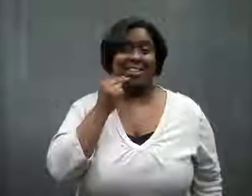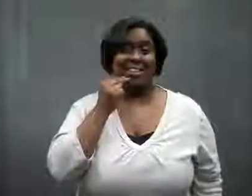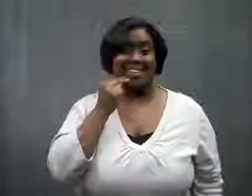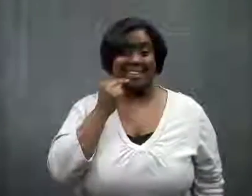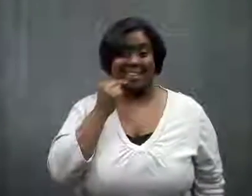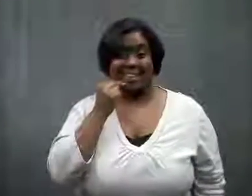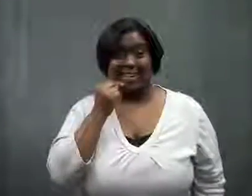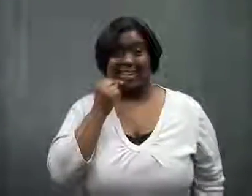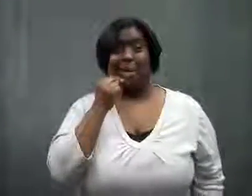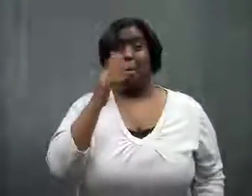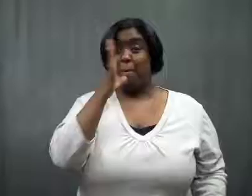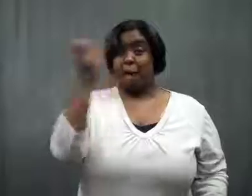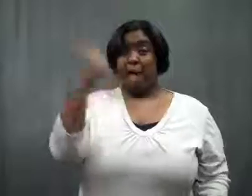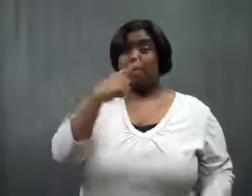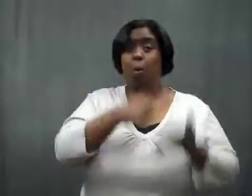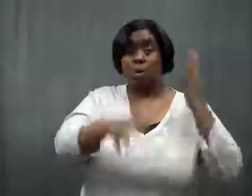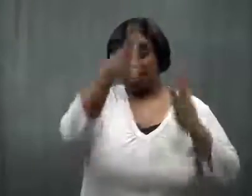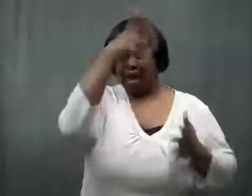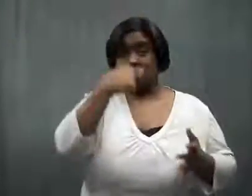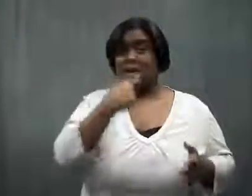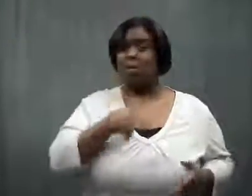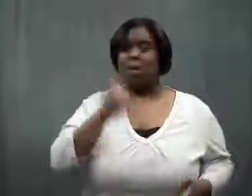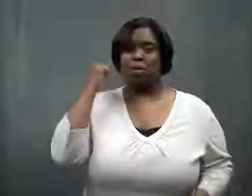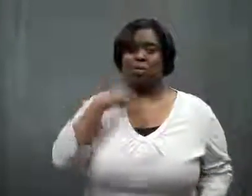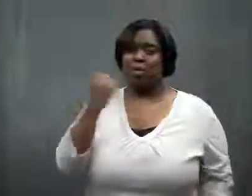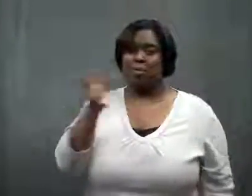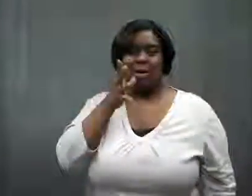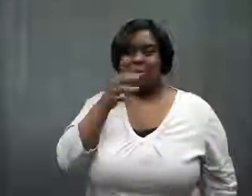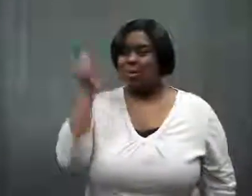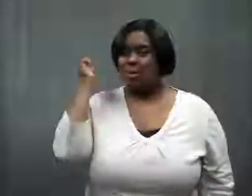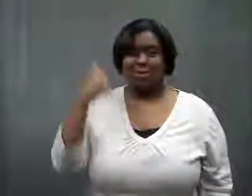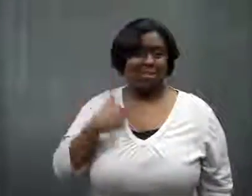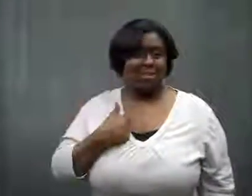Then if she asked me what he said, I wouldn't tell.